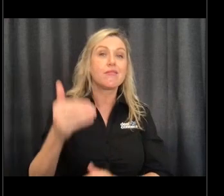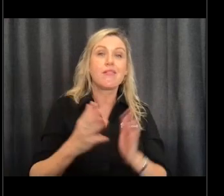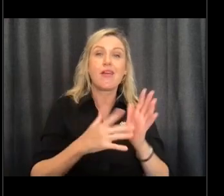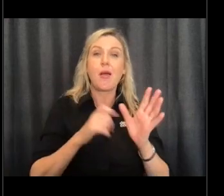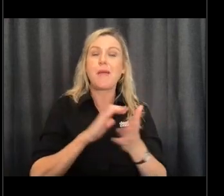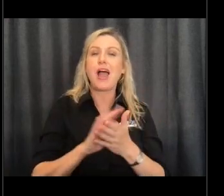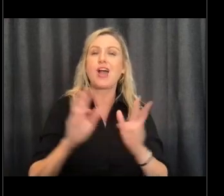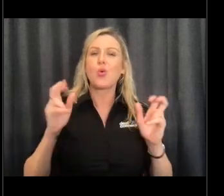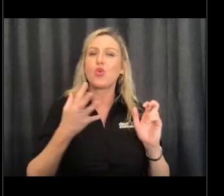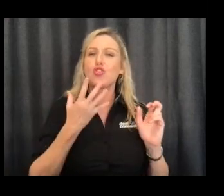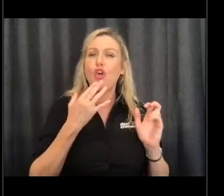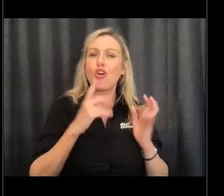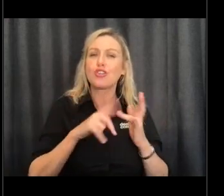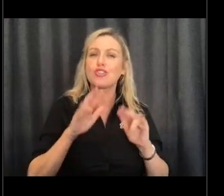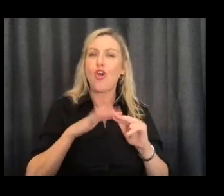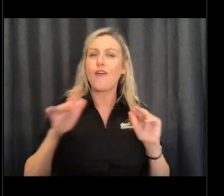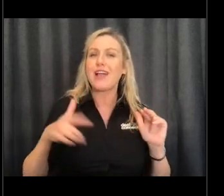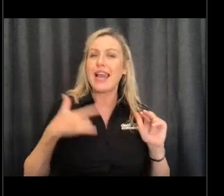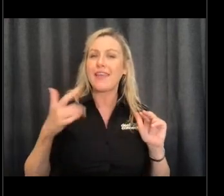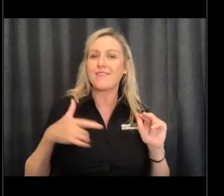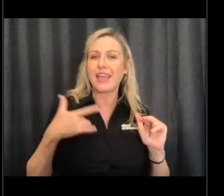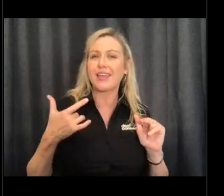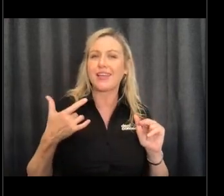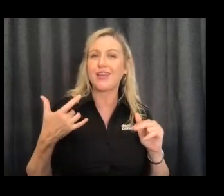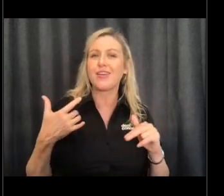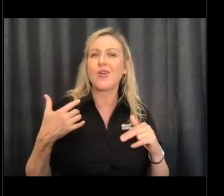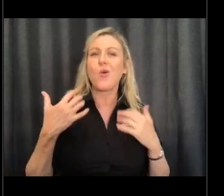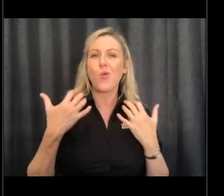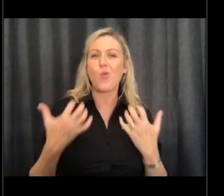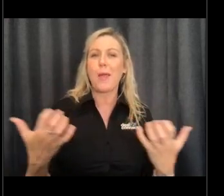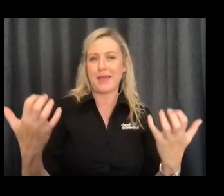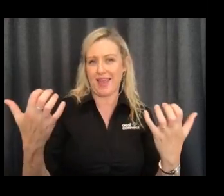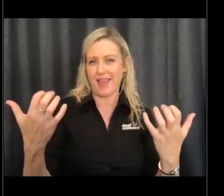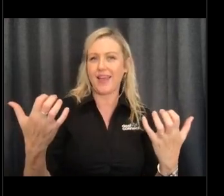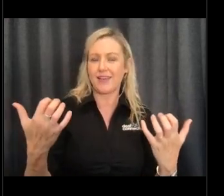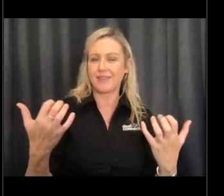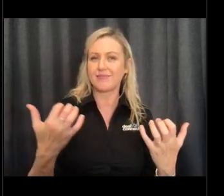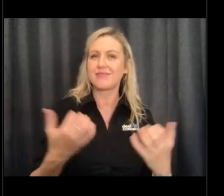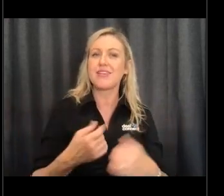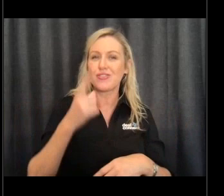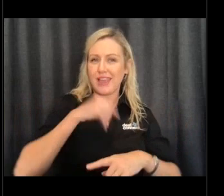with his colleague so please stay tuned for that and download the hand-outs if you haven't